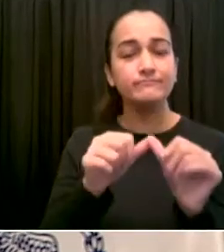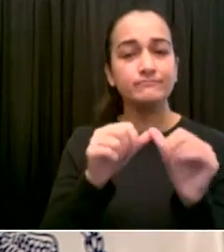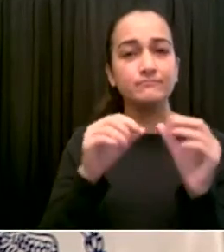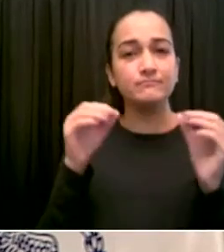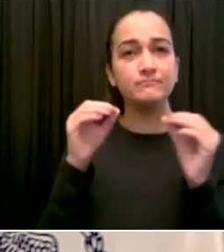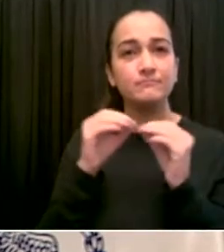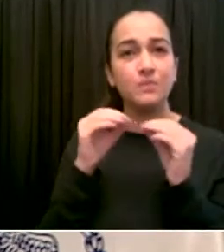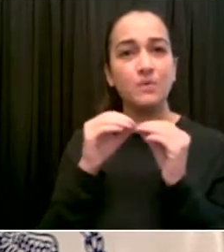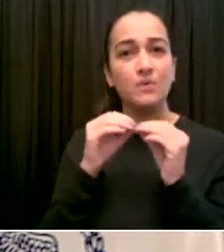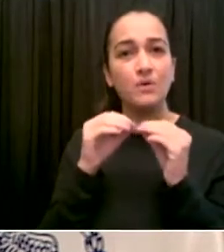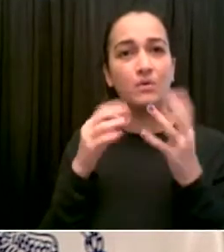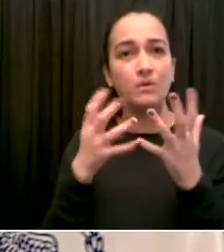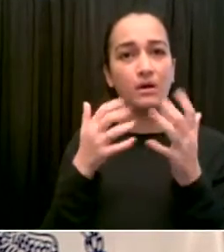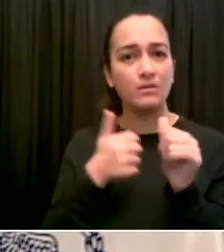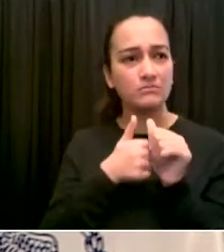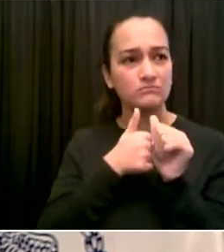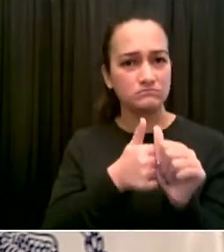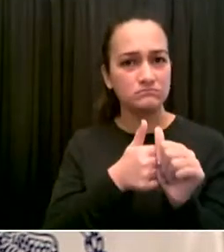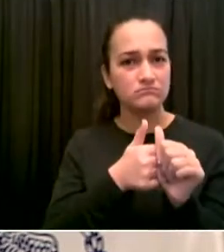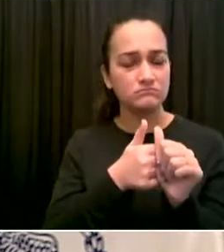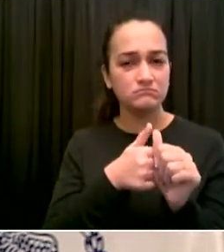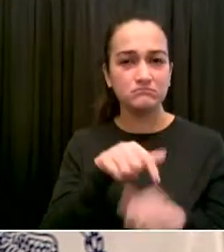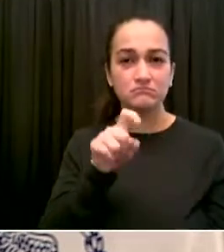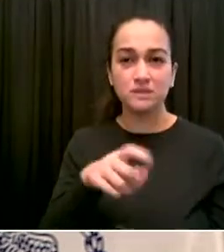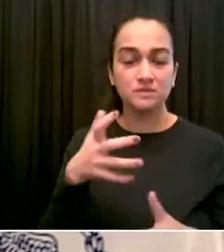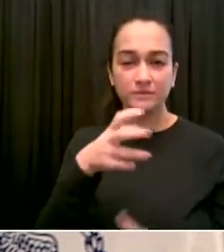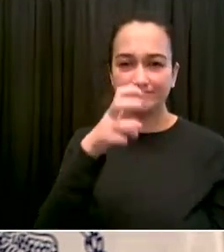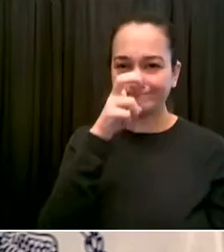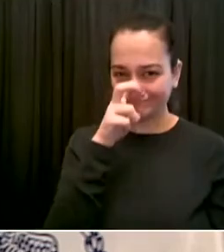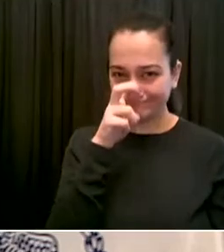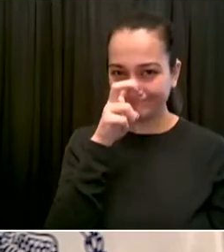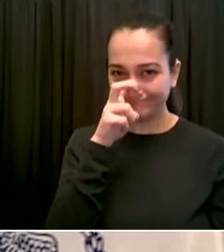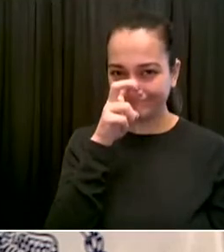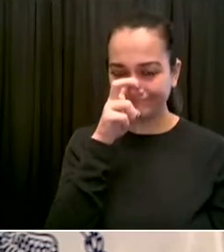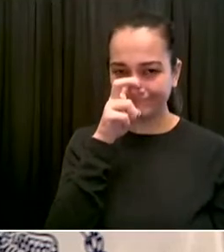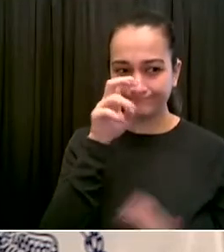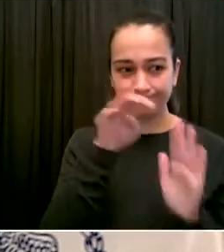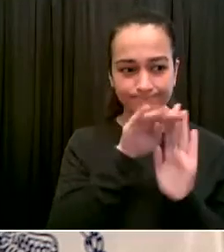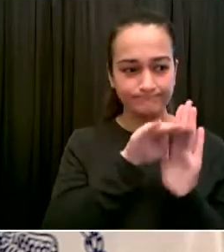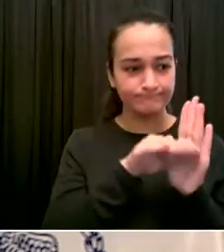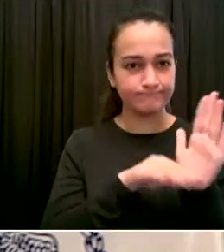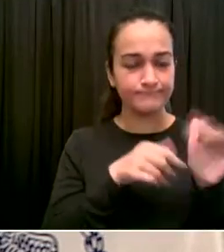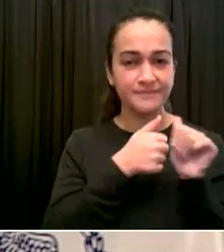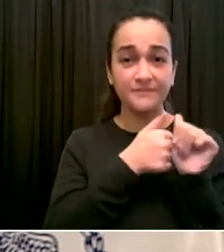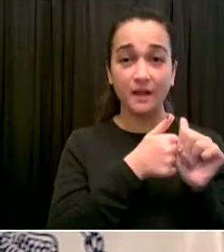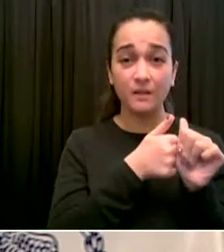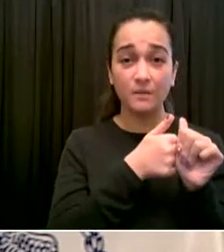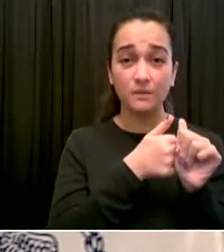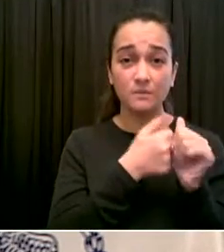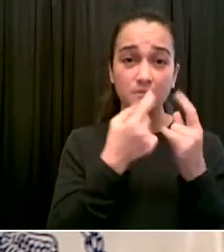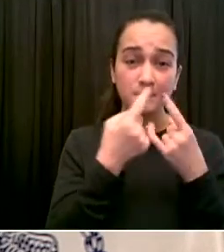YOU ARE RIGHT, THE STANDARD WE ARE HOLDING IS CONCERNED IT IS SOMETHING WE HAVE AISD EXPLICITLY WE WOULD CONSIDE R DEPENDING ON HOW HITNGS GO